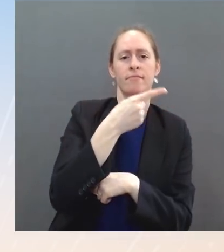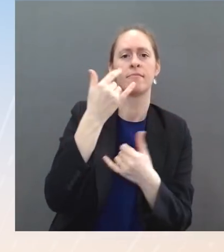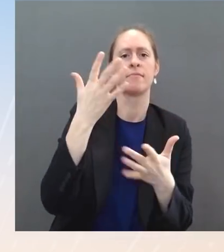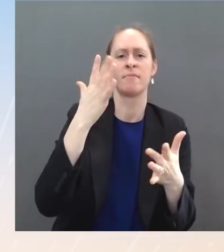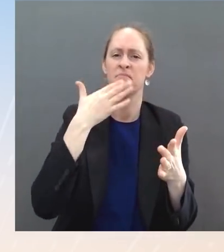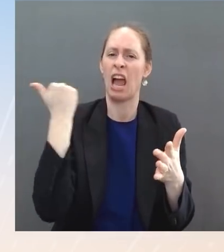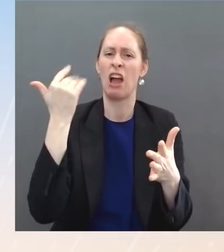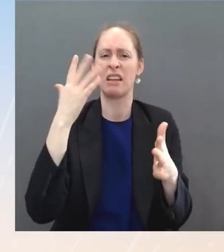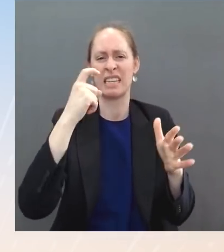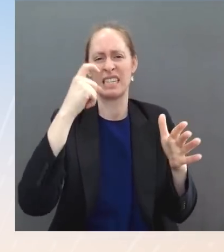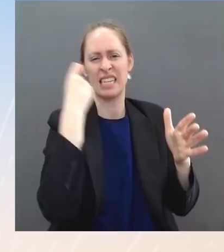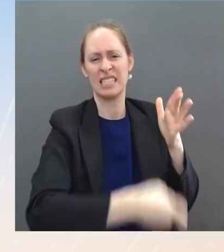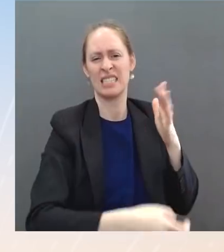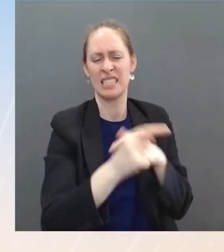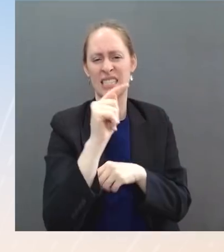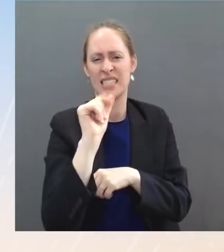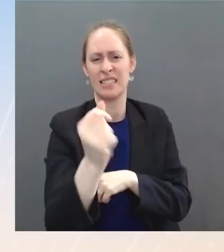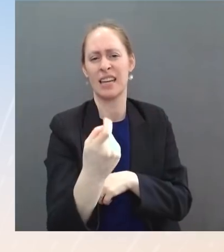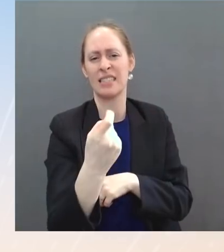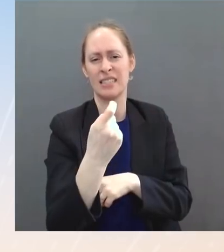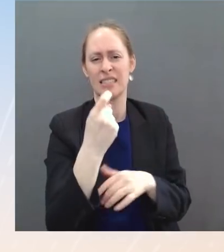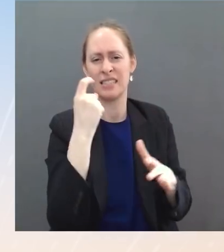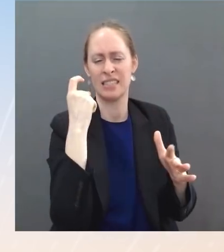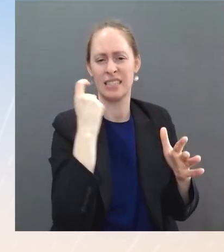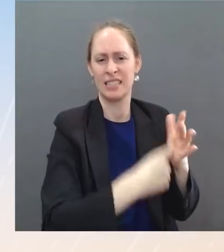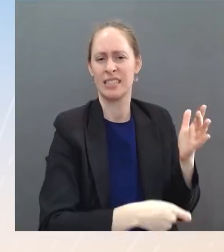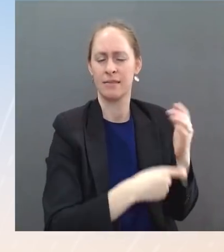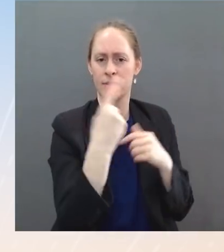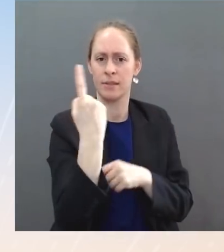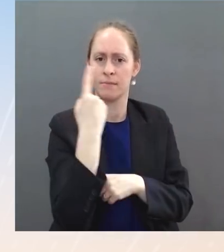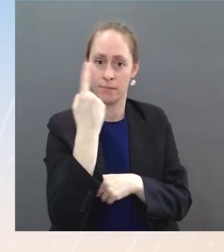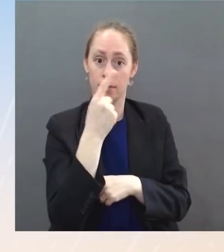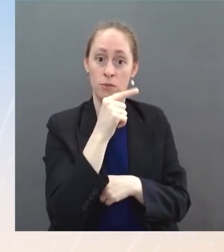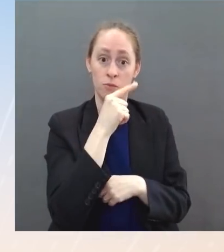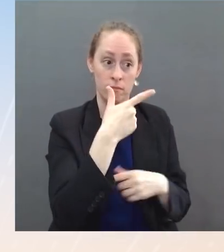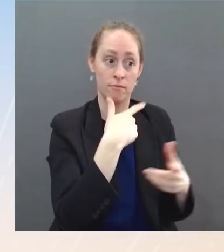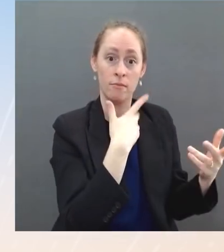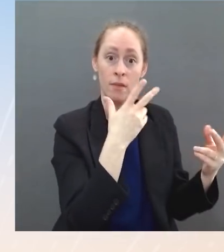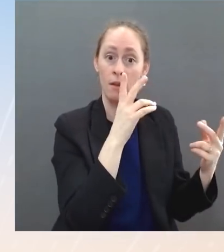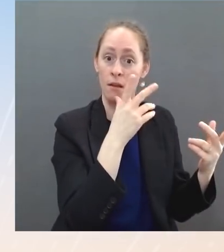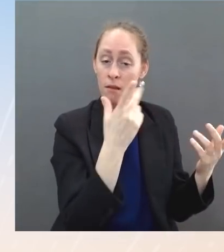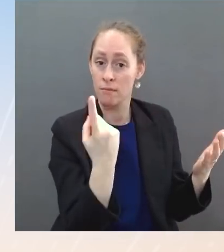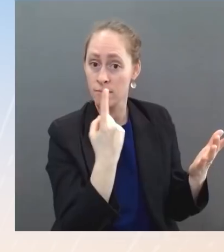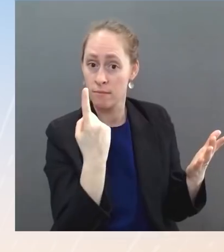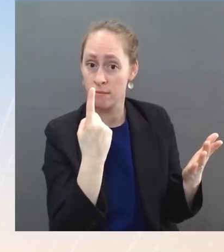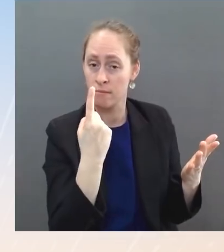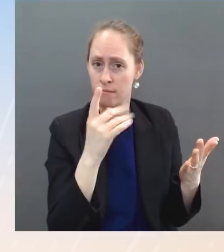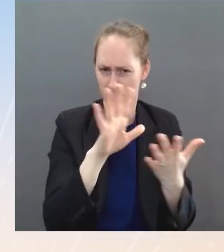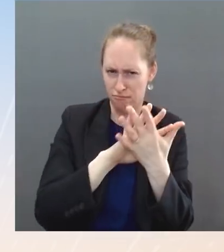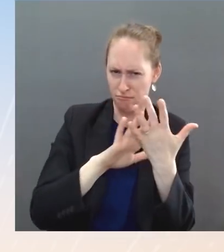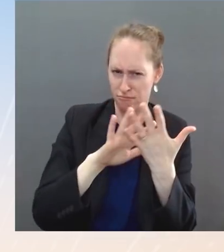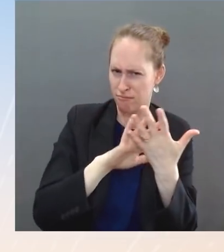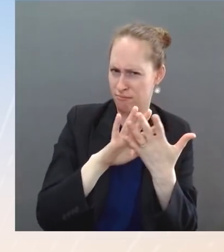Does the U.S. support that? And will that be part of what you're planning to do next in terms of sanctions? Mr. Sullivan: We are having conversations,